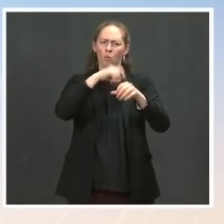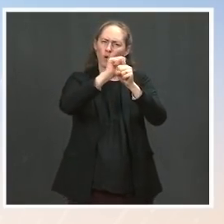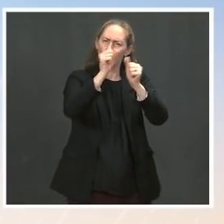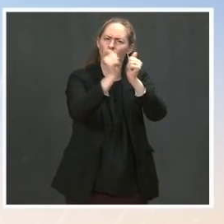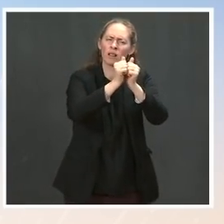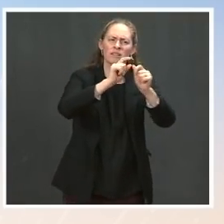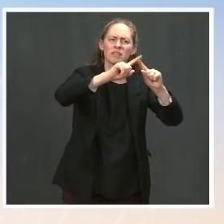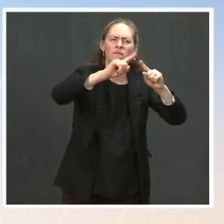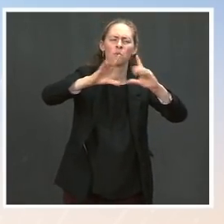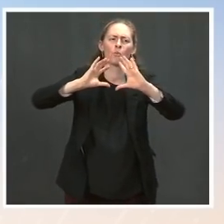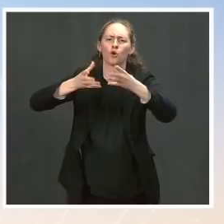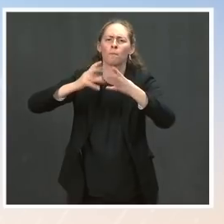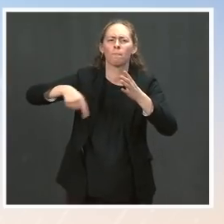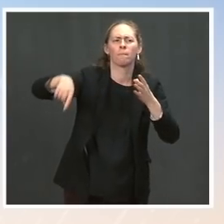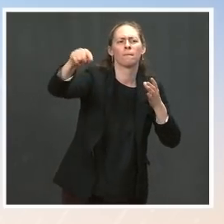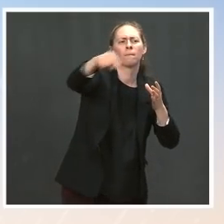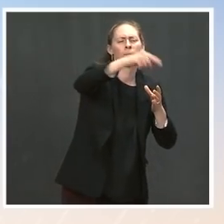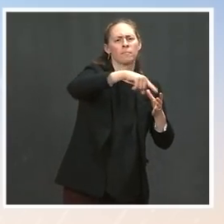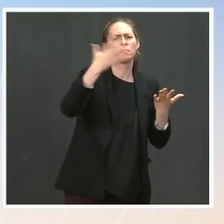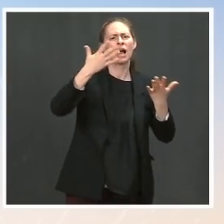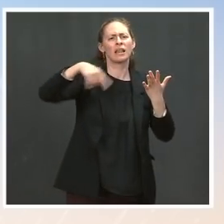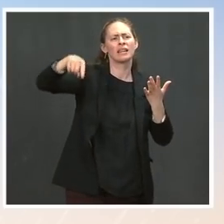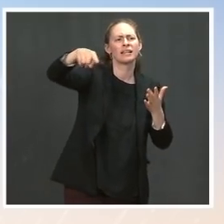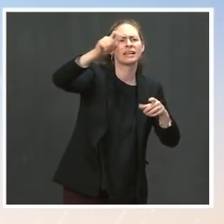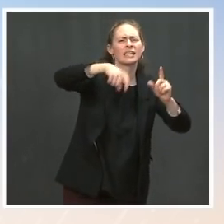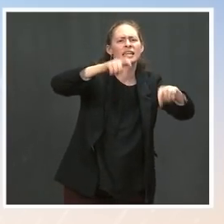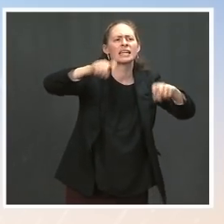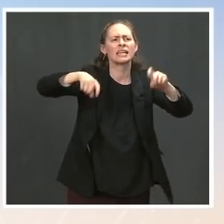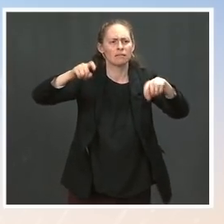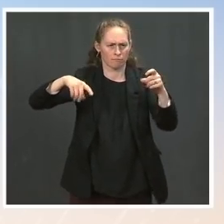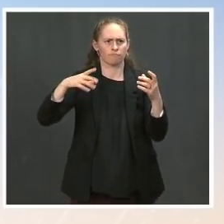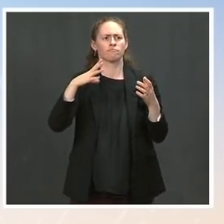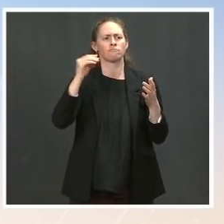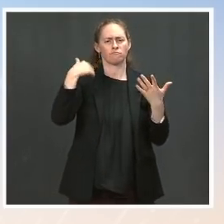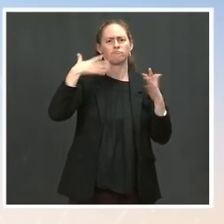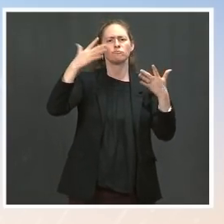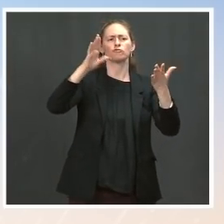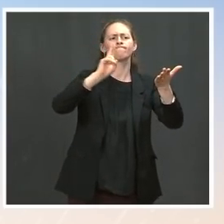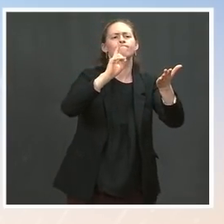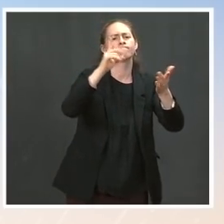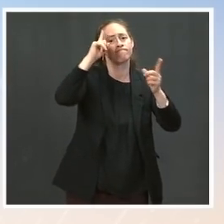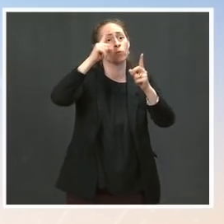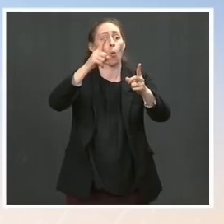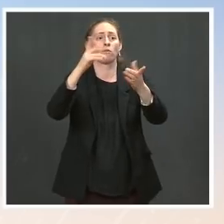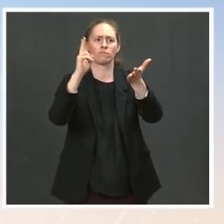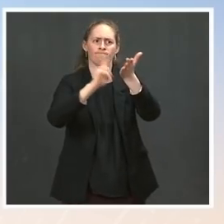And some of them we've signed through executive orders, and we'll continue to communicate with these groups about what is most effective. The Press: Just quickly, on infrastructure: